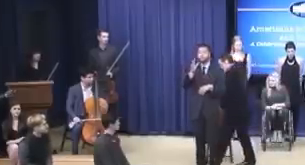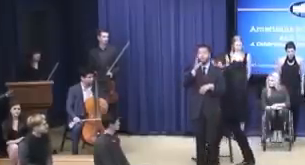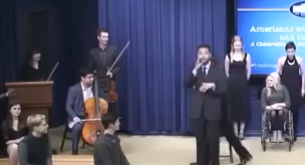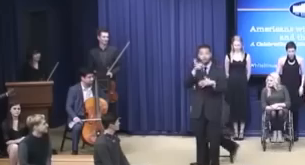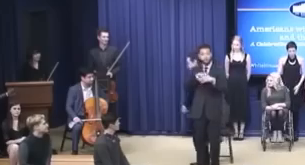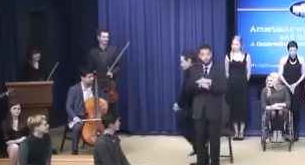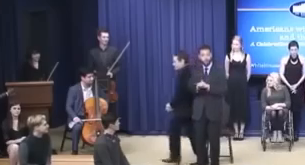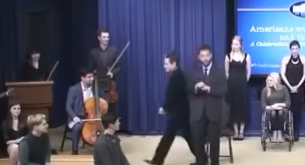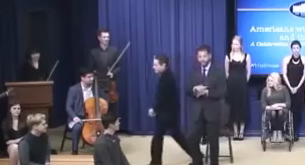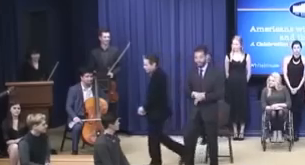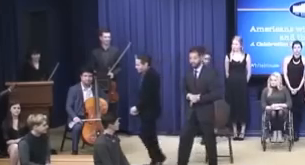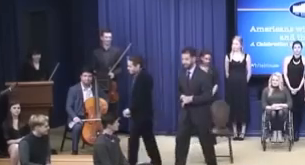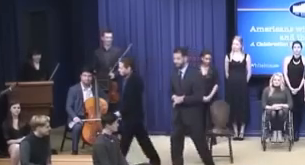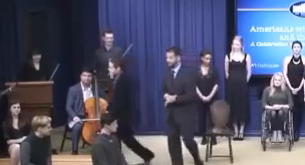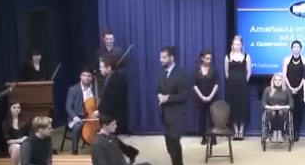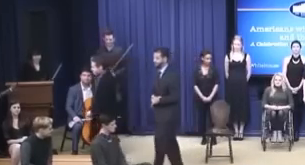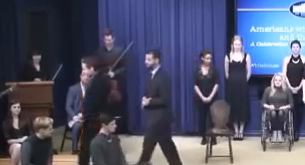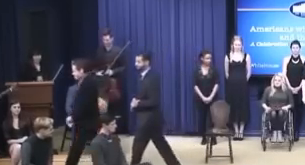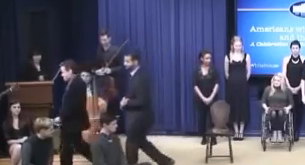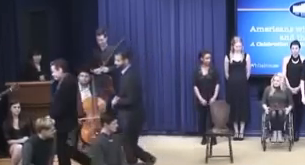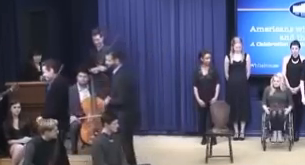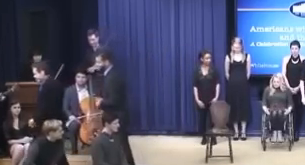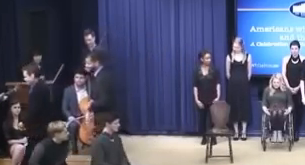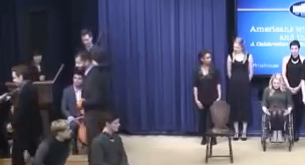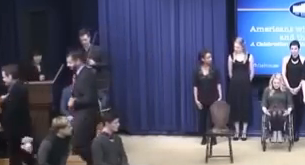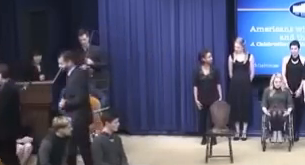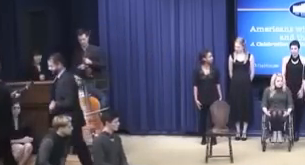[Audience Clapping]